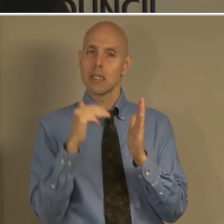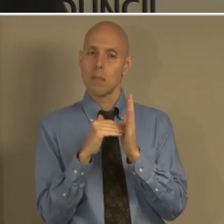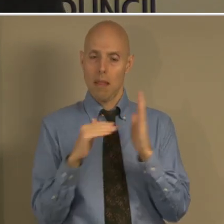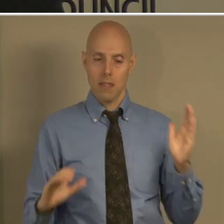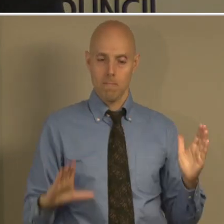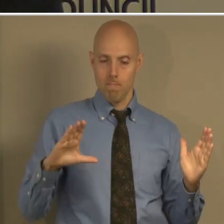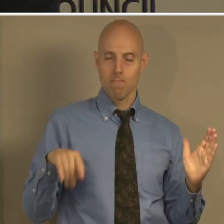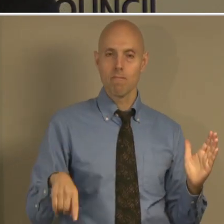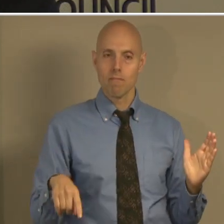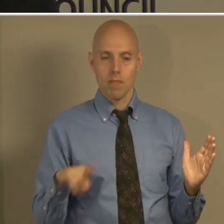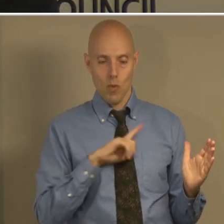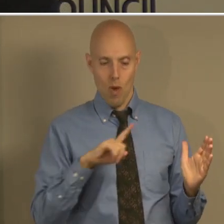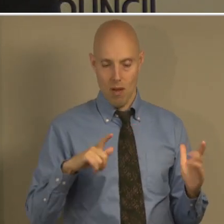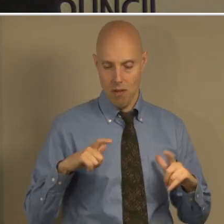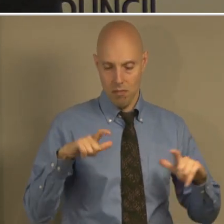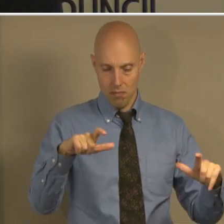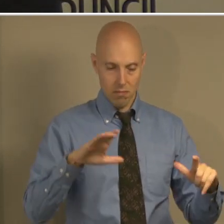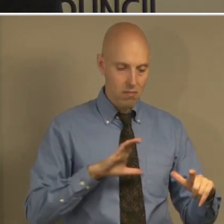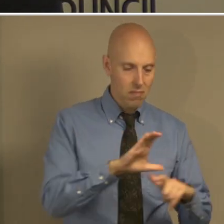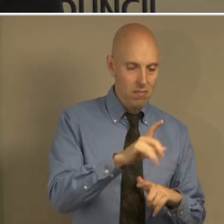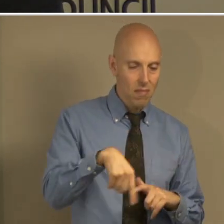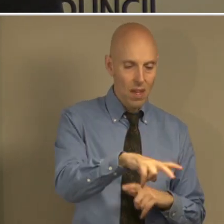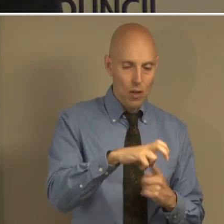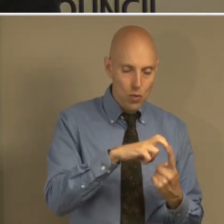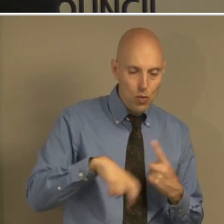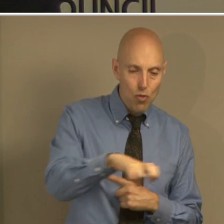to continue to fund touring and activity with children and young people.